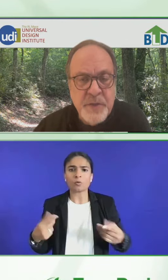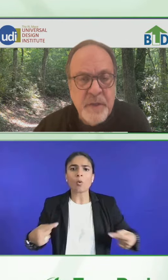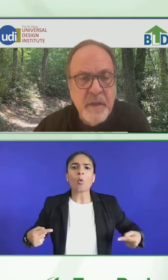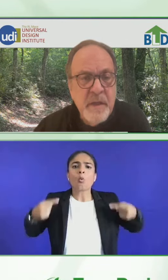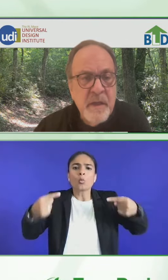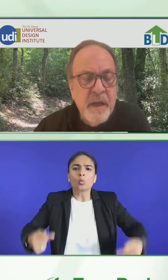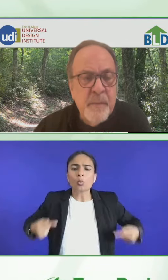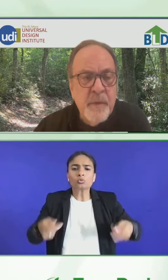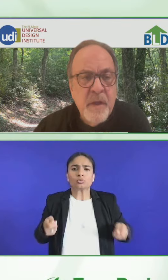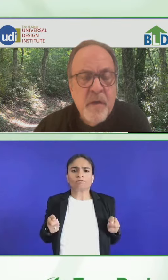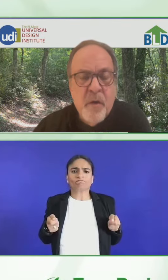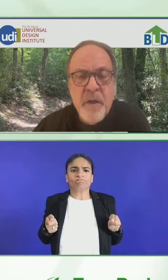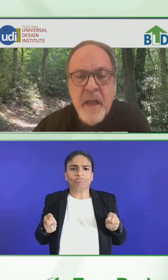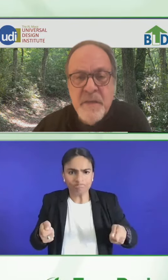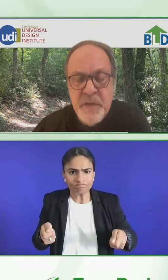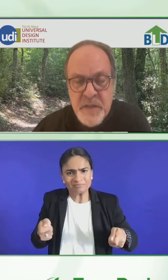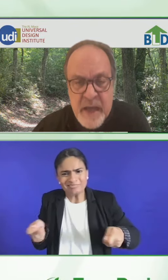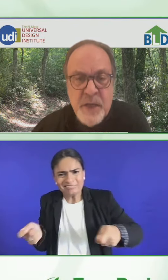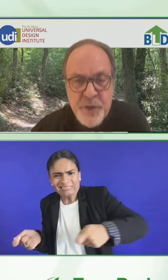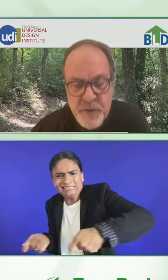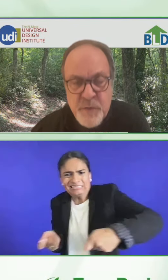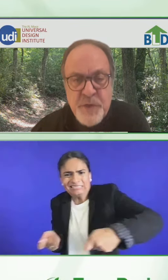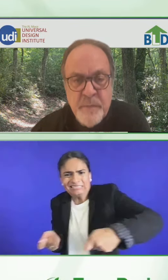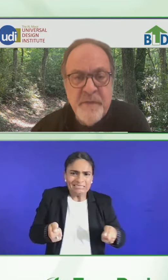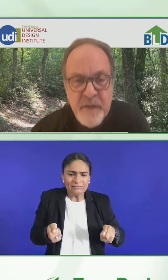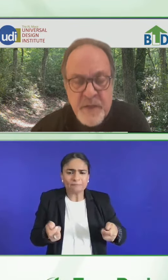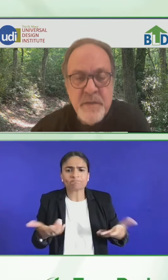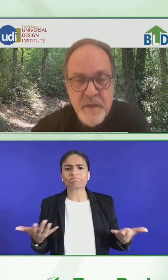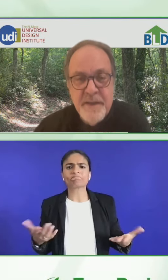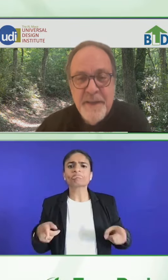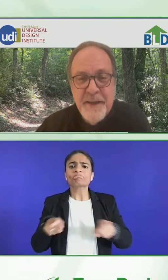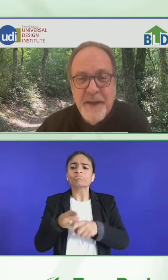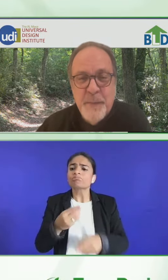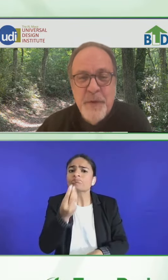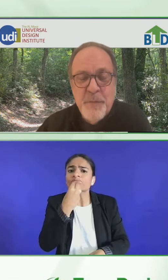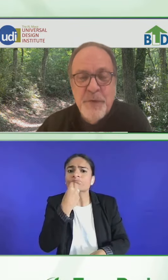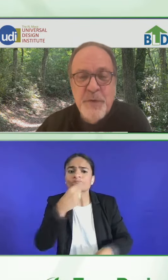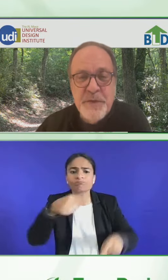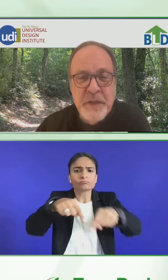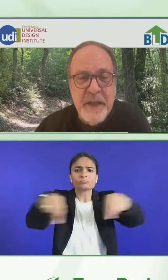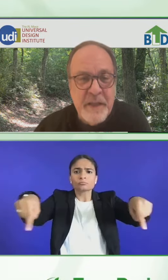All kinds of design issues which can be fixed, reducing the